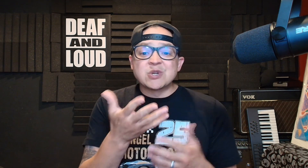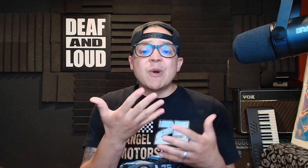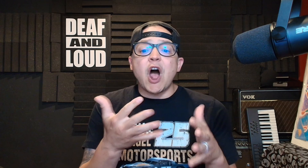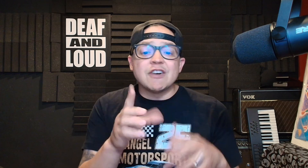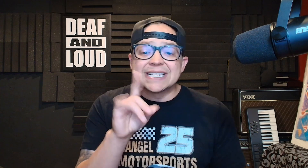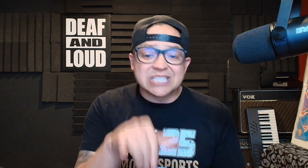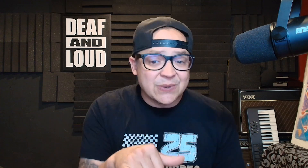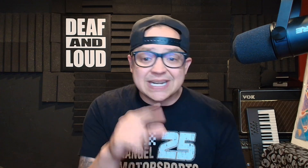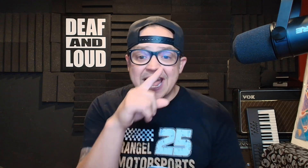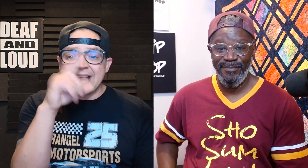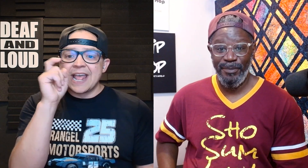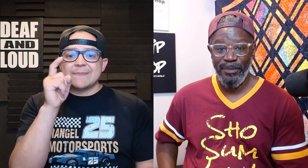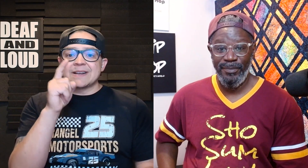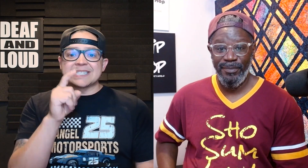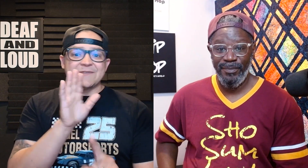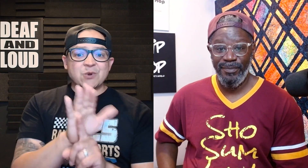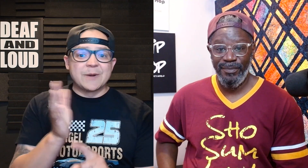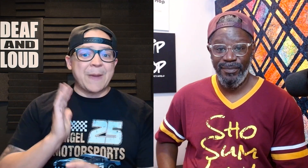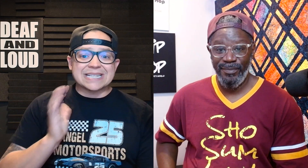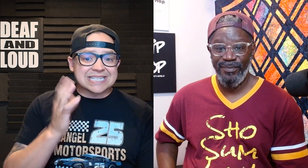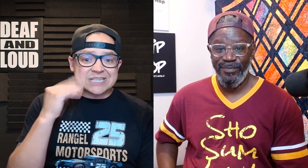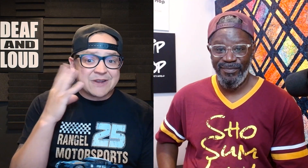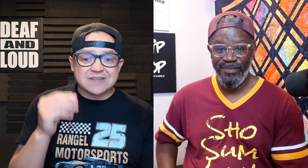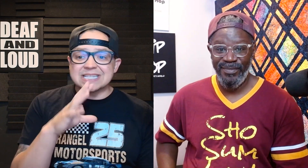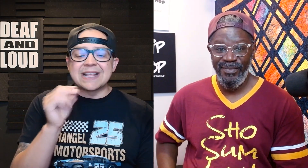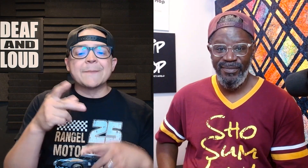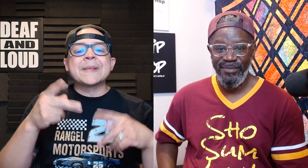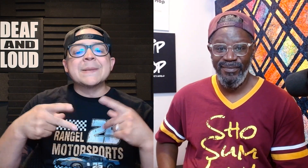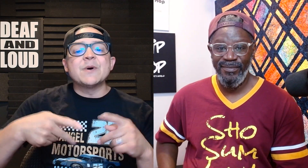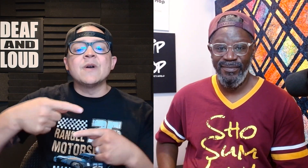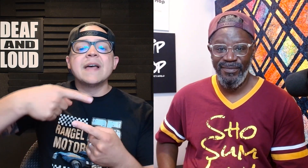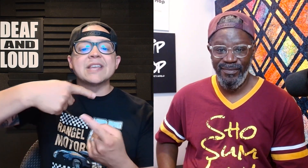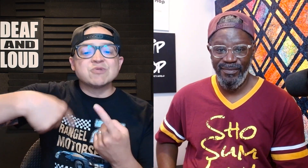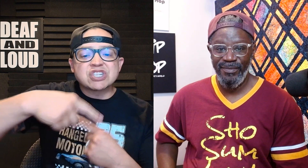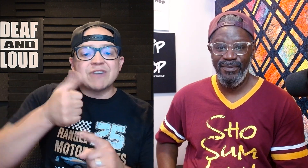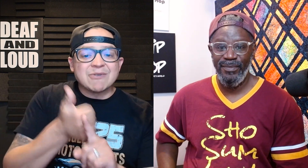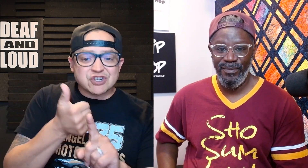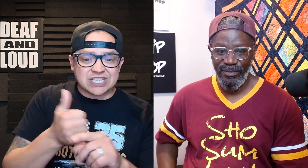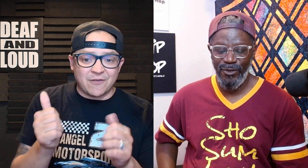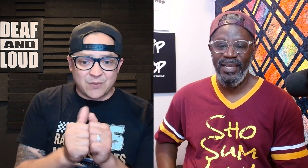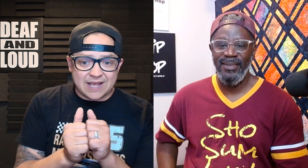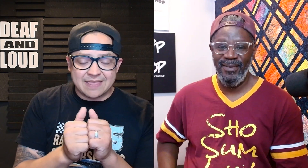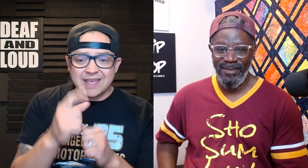or you were already doing that because of your past experiences and the people that you surround yourself with.